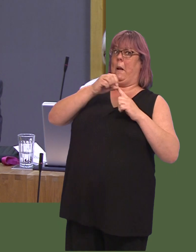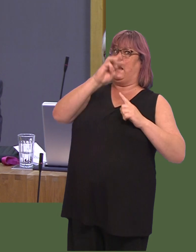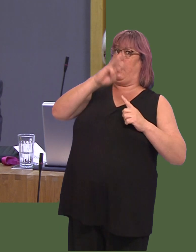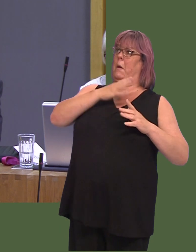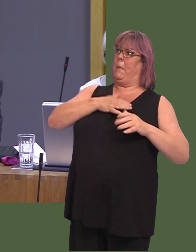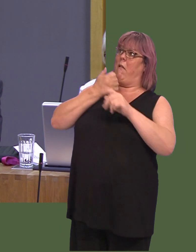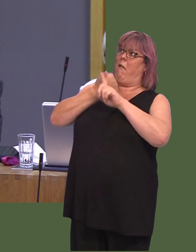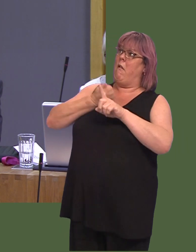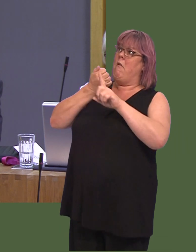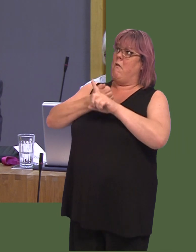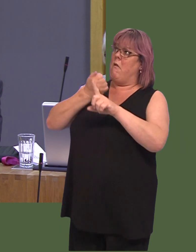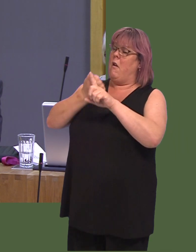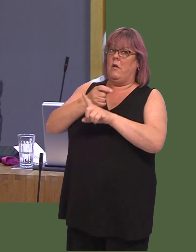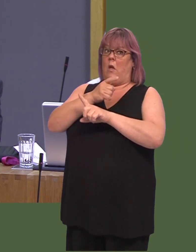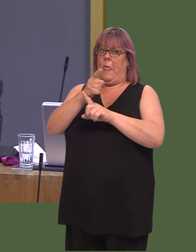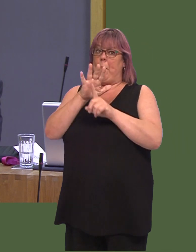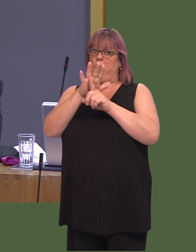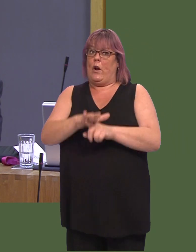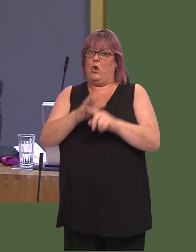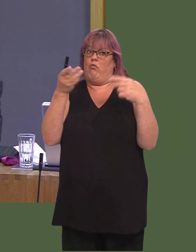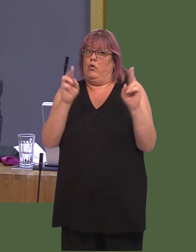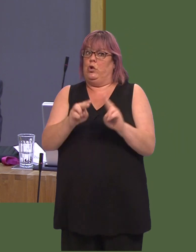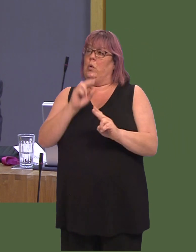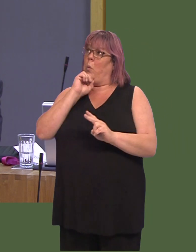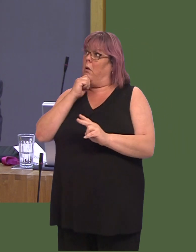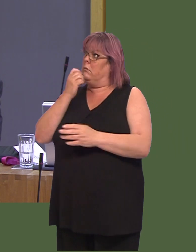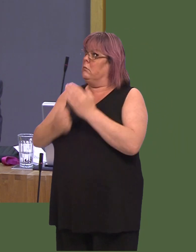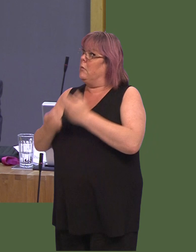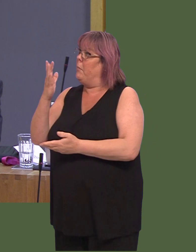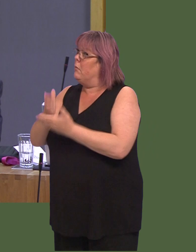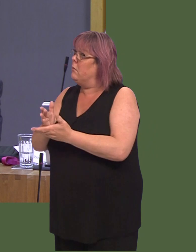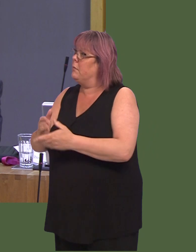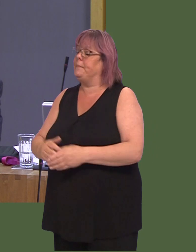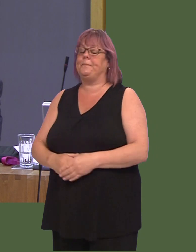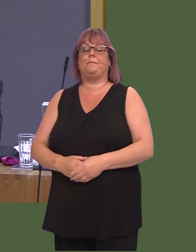has been advocating for some time now, to alleviate that pressure. Will you do it?